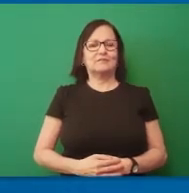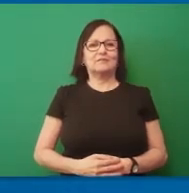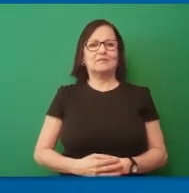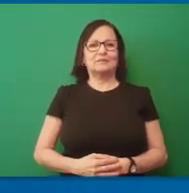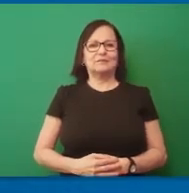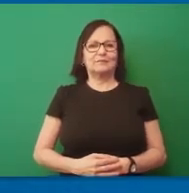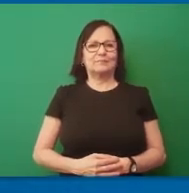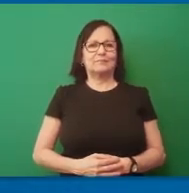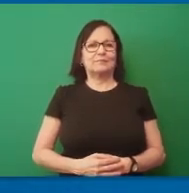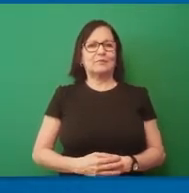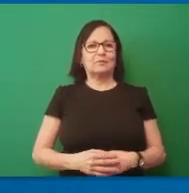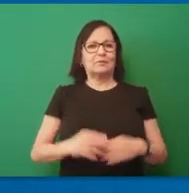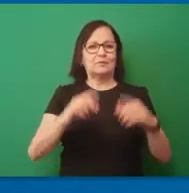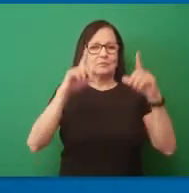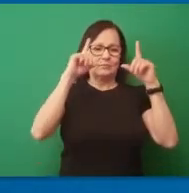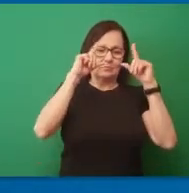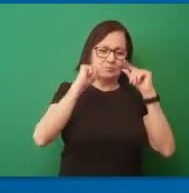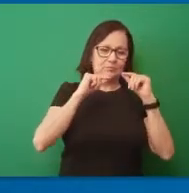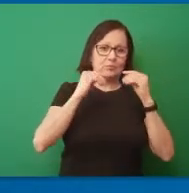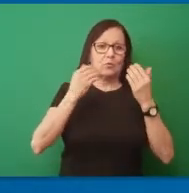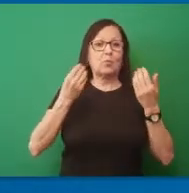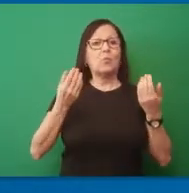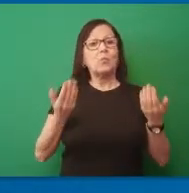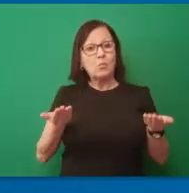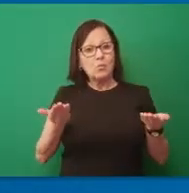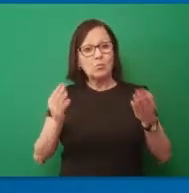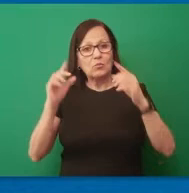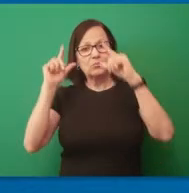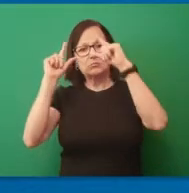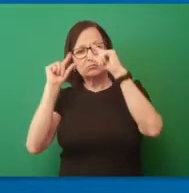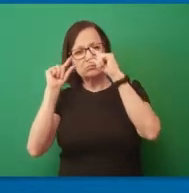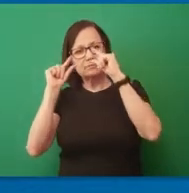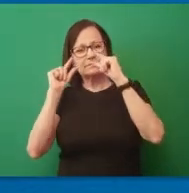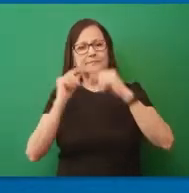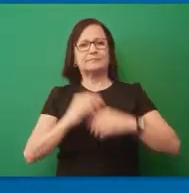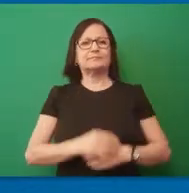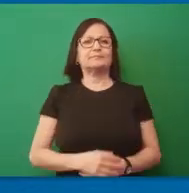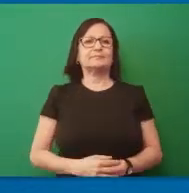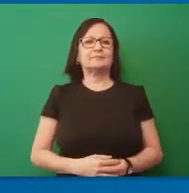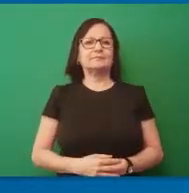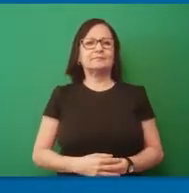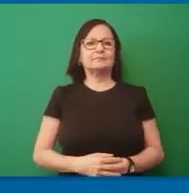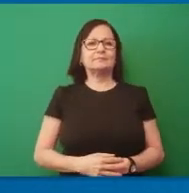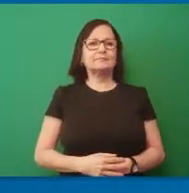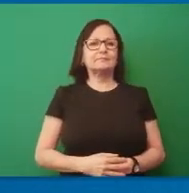You may wish to close your eyes or lower your gaze to focus inwards.